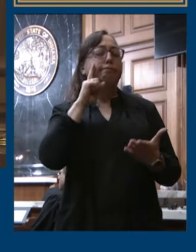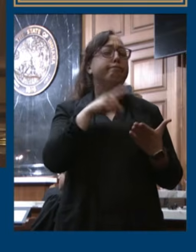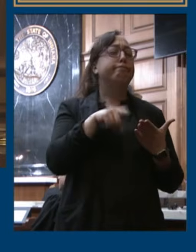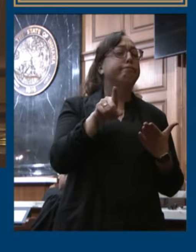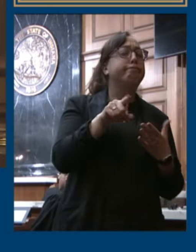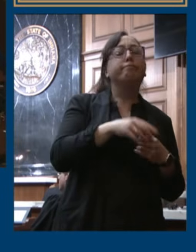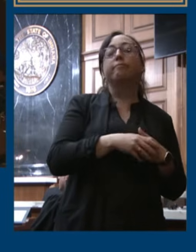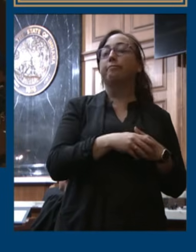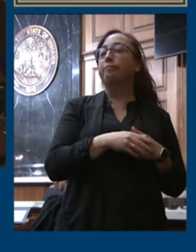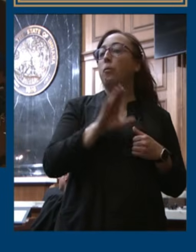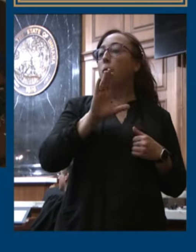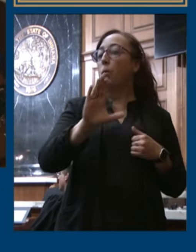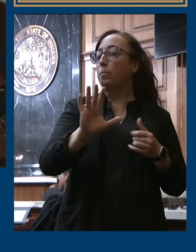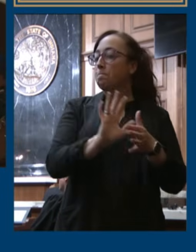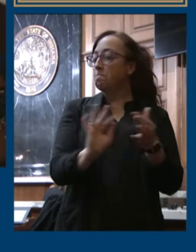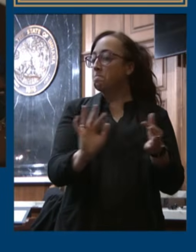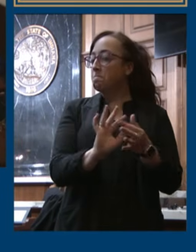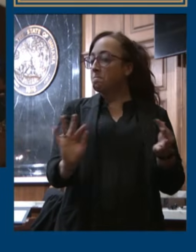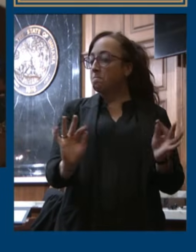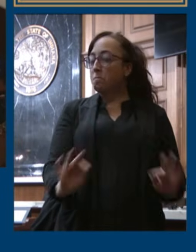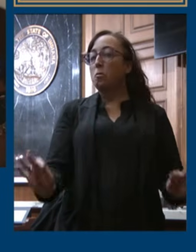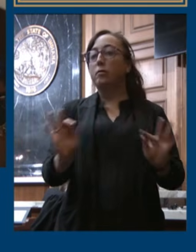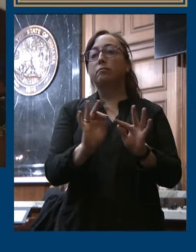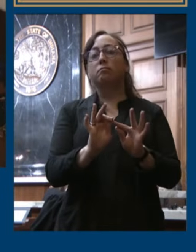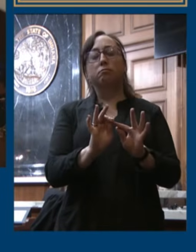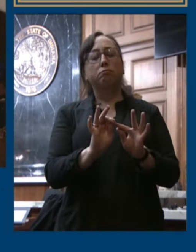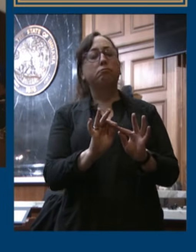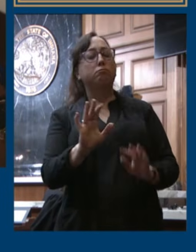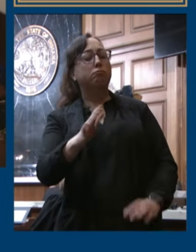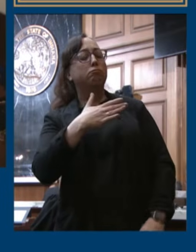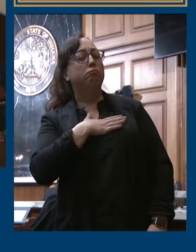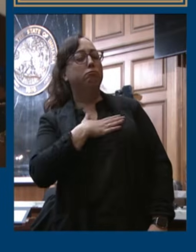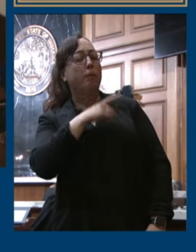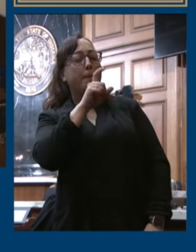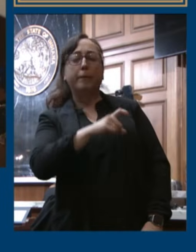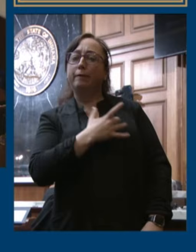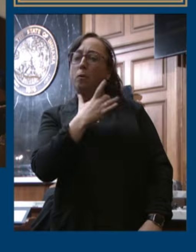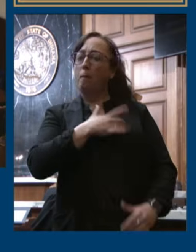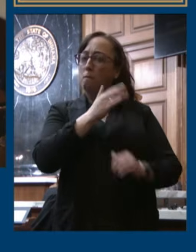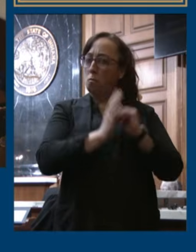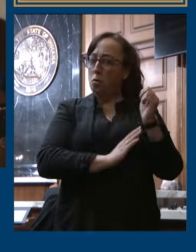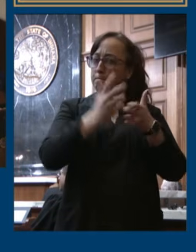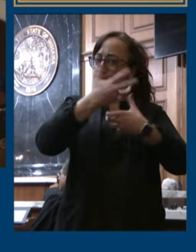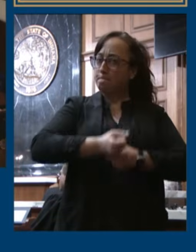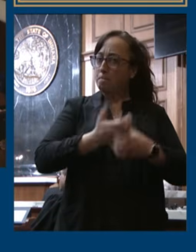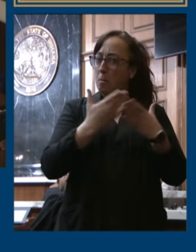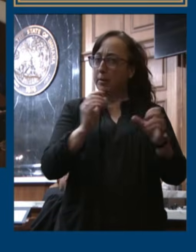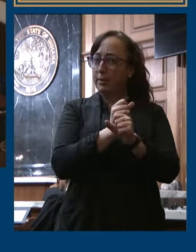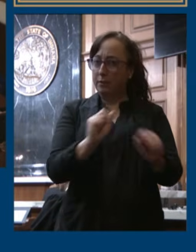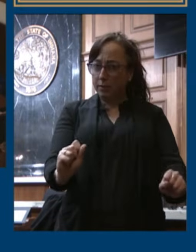IN HER WORDS, "I HAVE TO FEEL COMFORTABLE WITH PUBLIC SAFETY. I GET A FULL REPORT, CRIMINAL HISTORY, HOUSING,